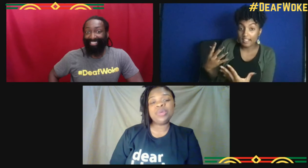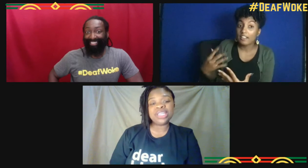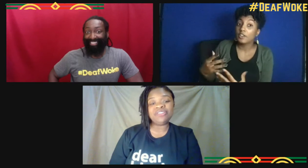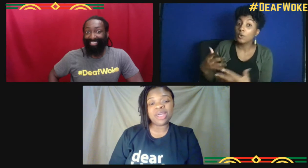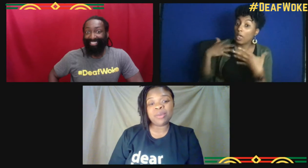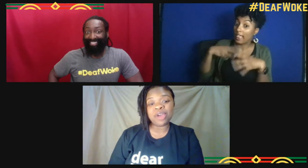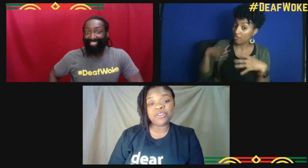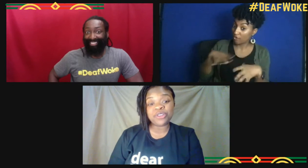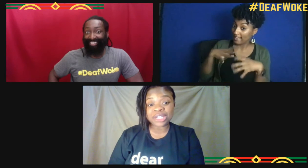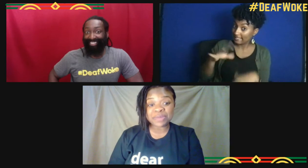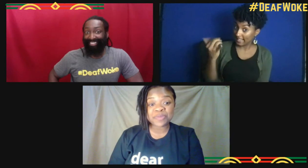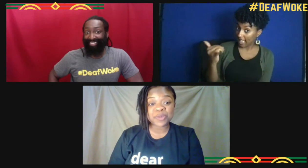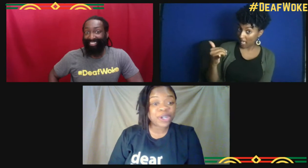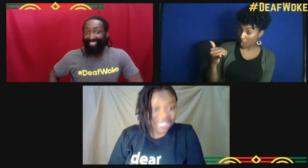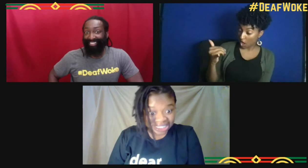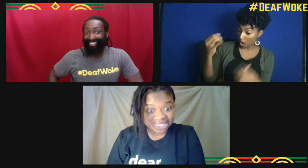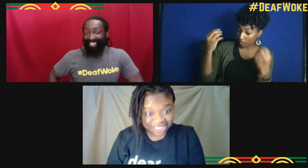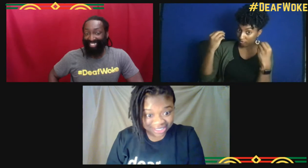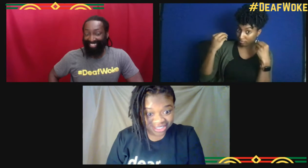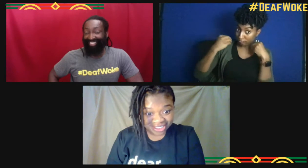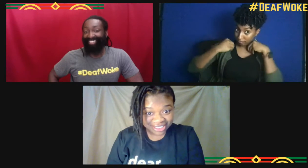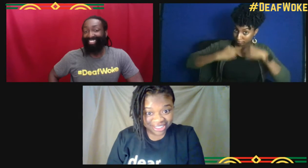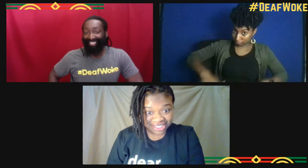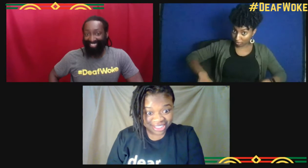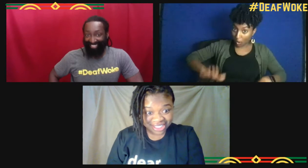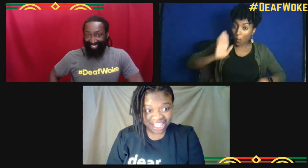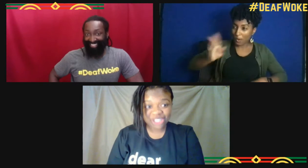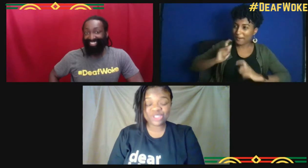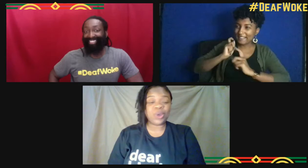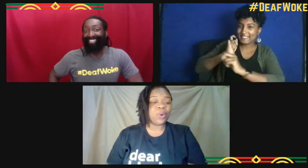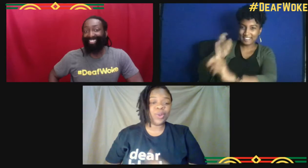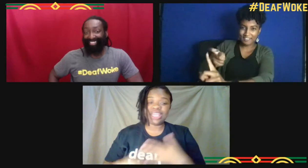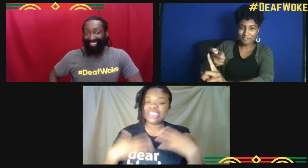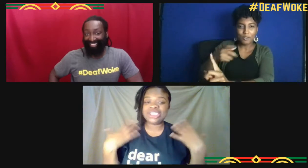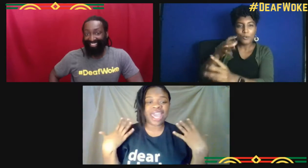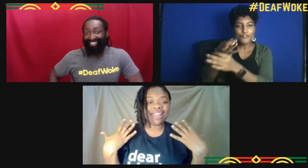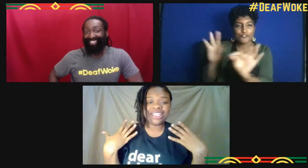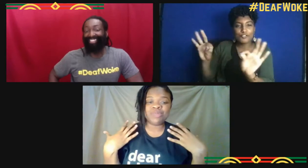we would give them a free print and so they just had these